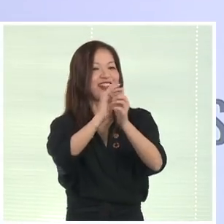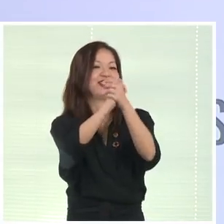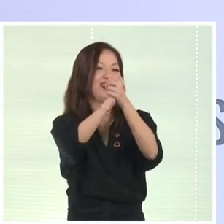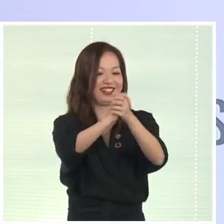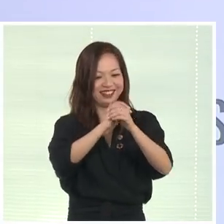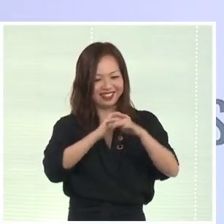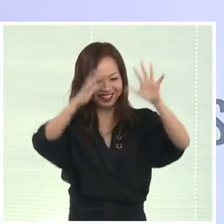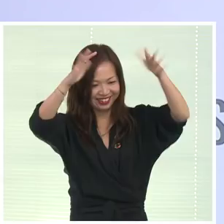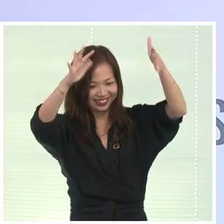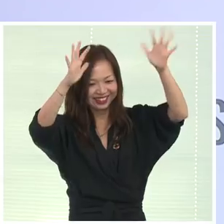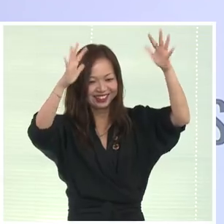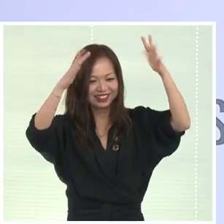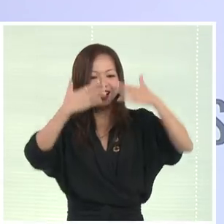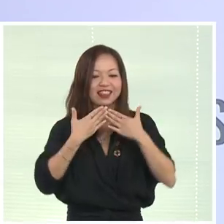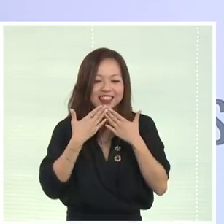sign and sign for congratulation s?